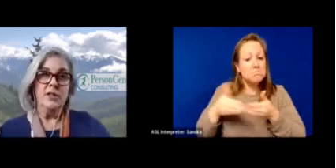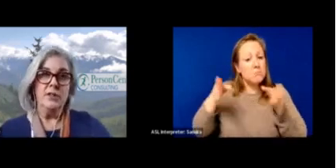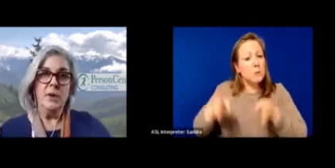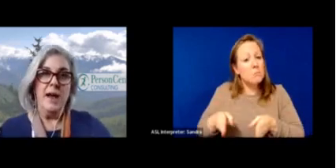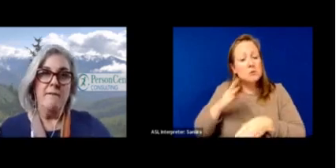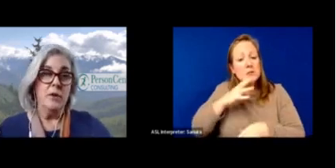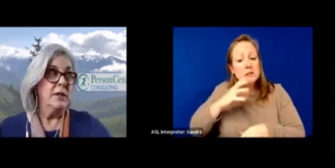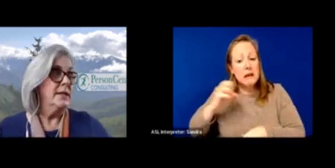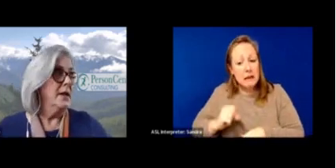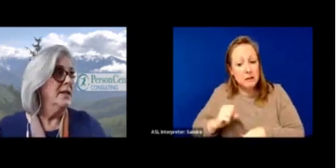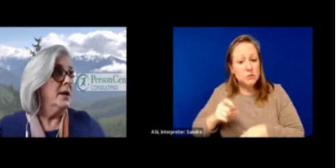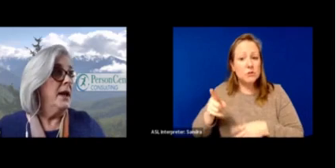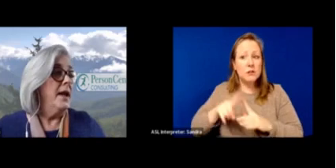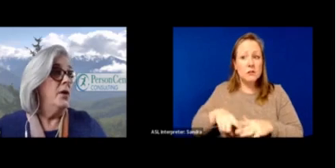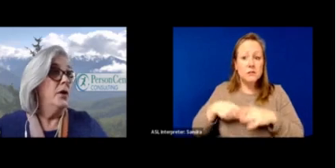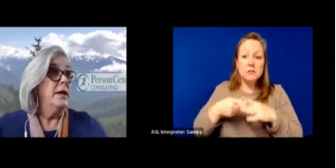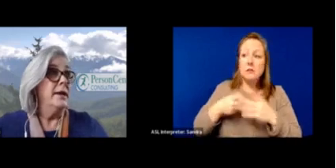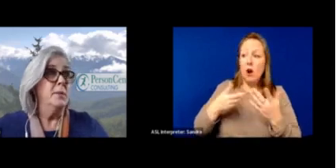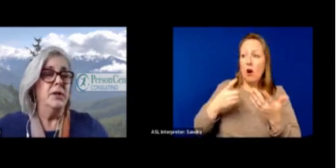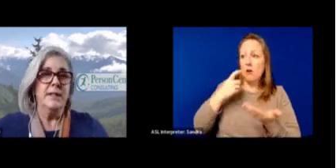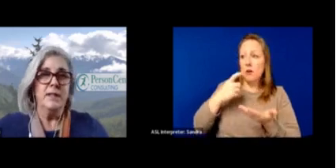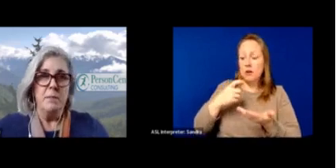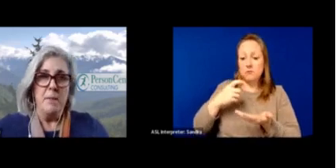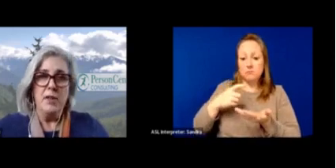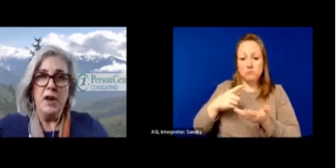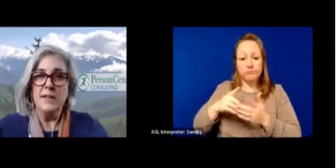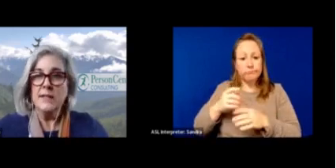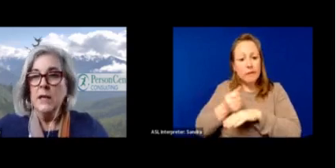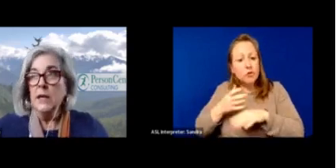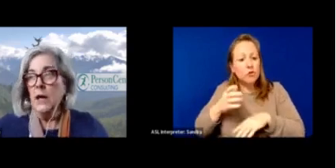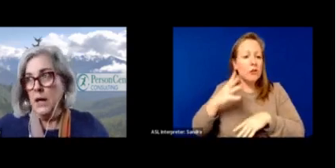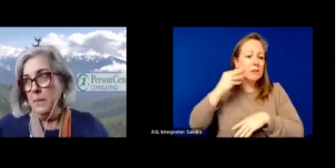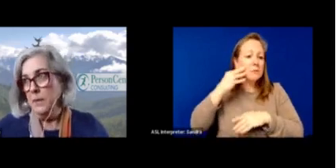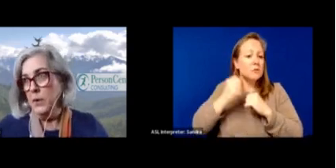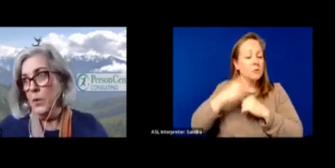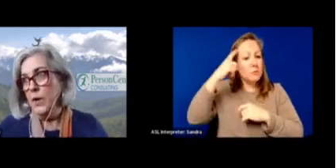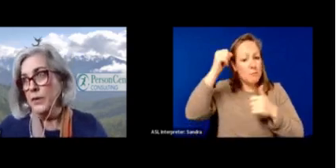types of needs for support, and perhaps others believe that we're really thinking about